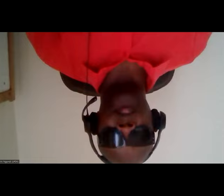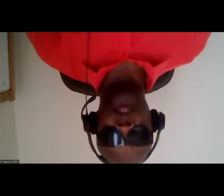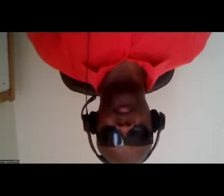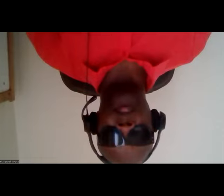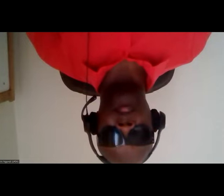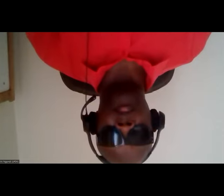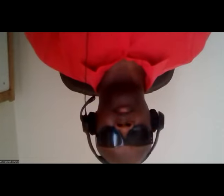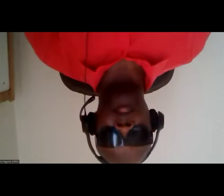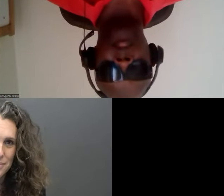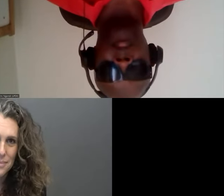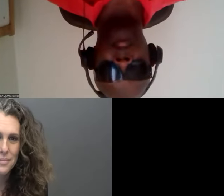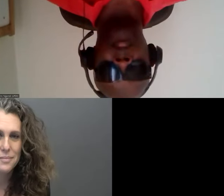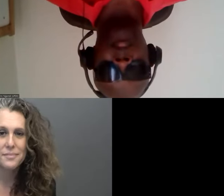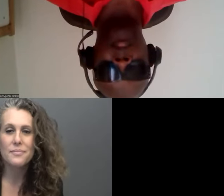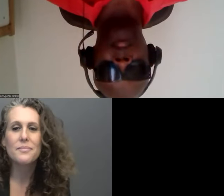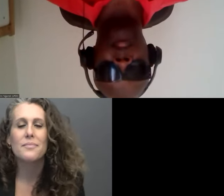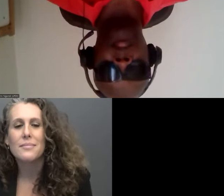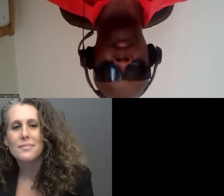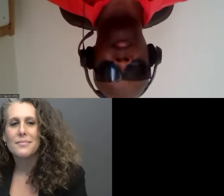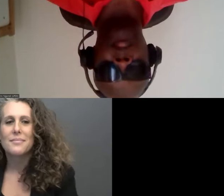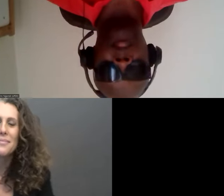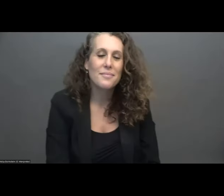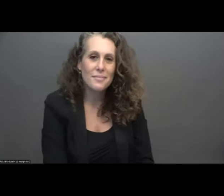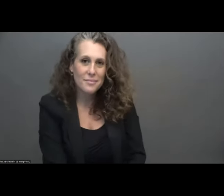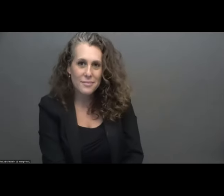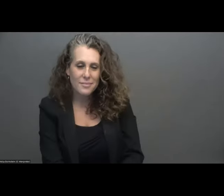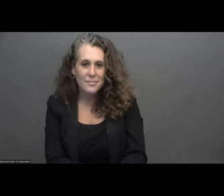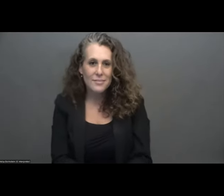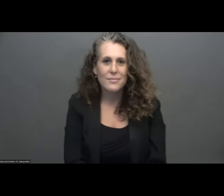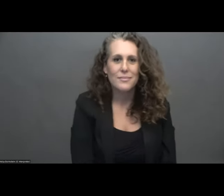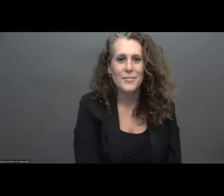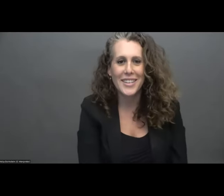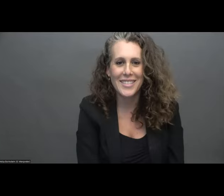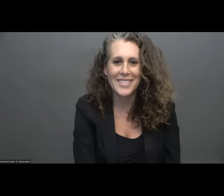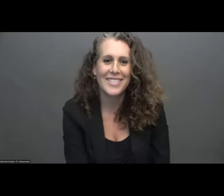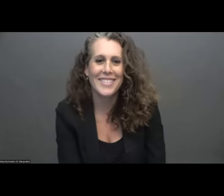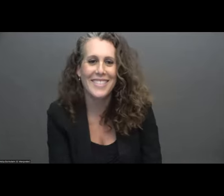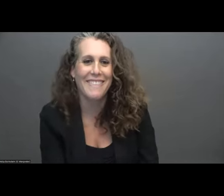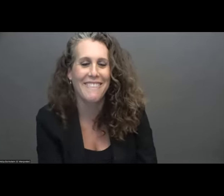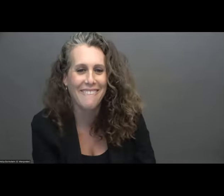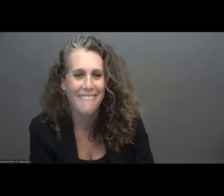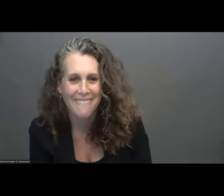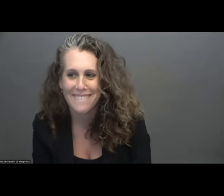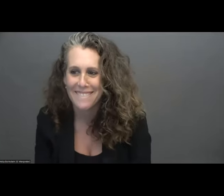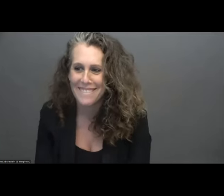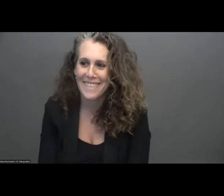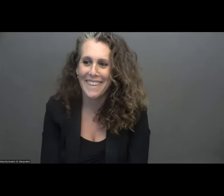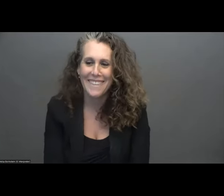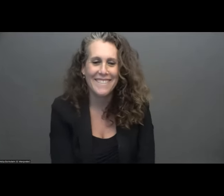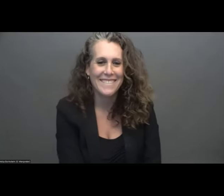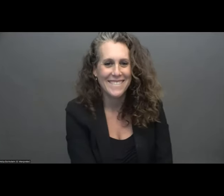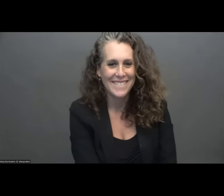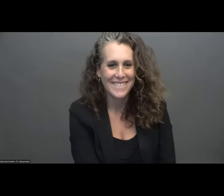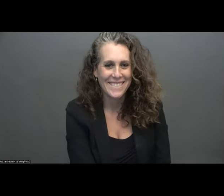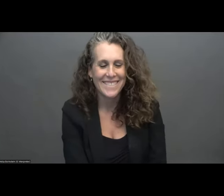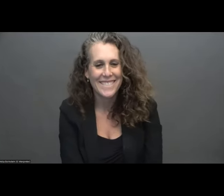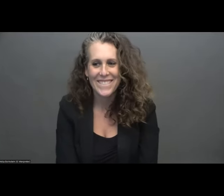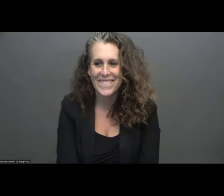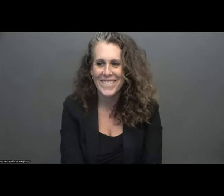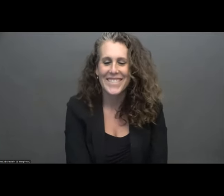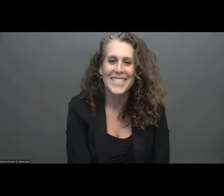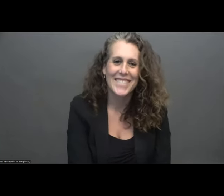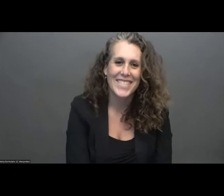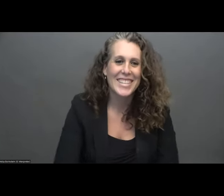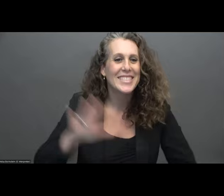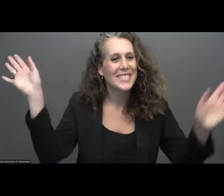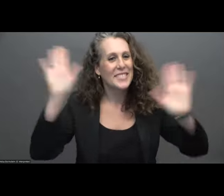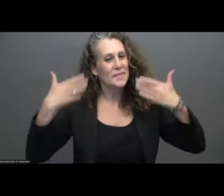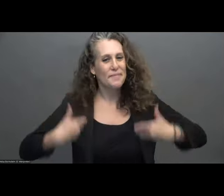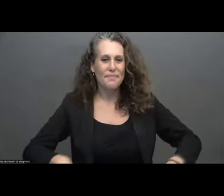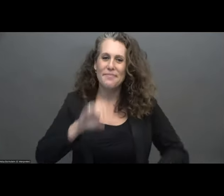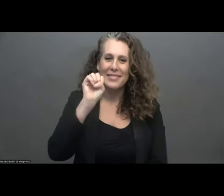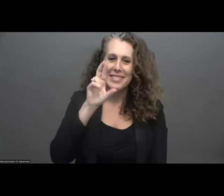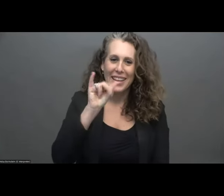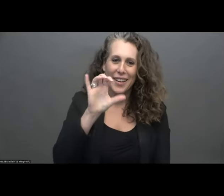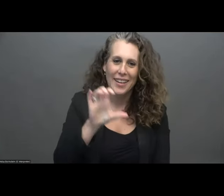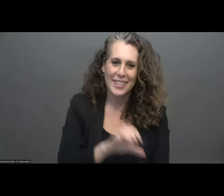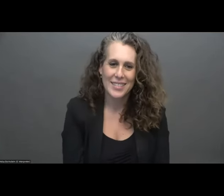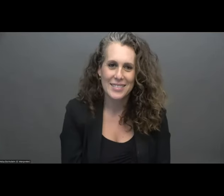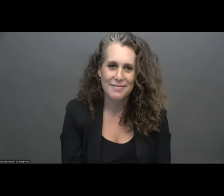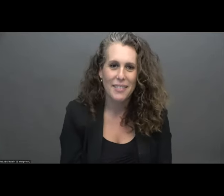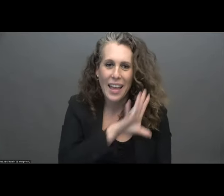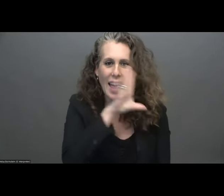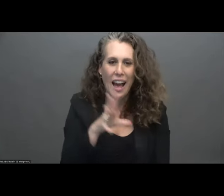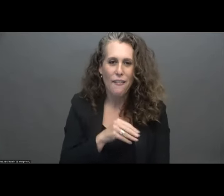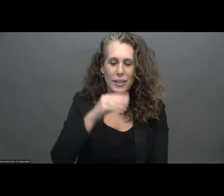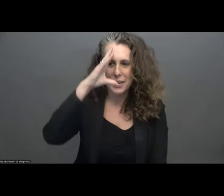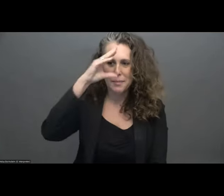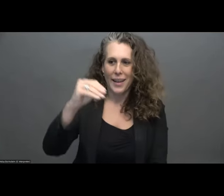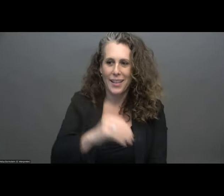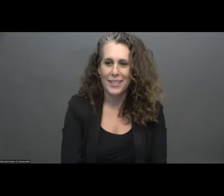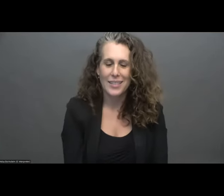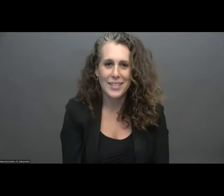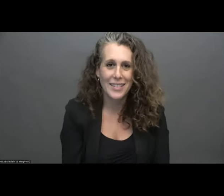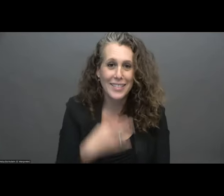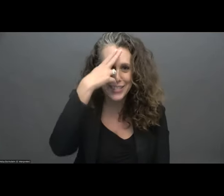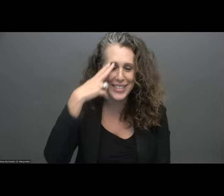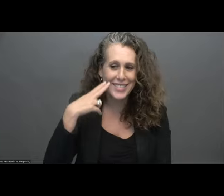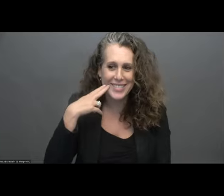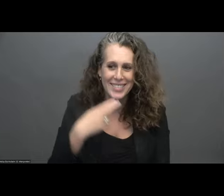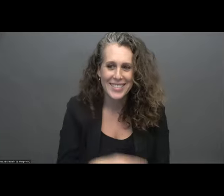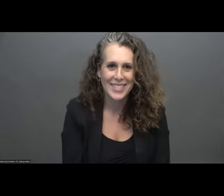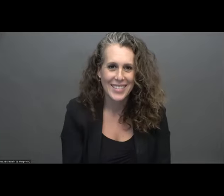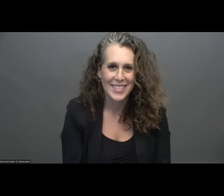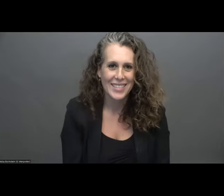16:39:04 Yeah, Erica African male. 16:39:11 Visually Impaired in Dec glasses